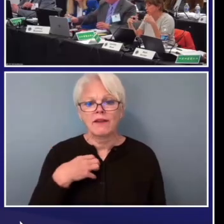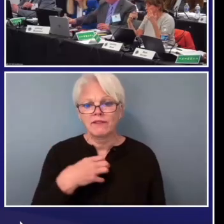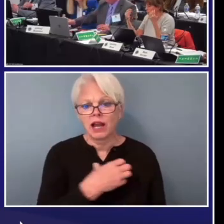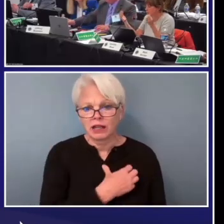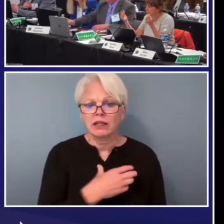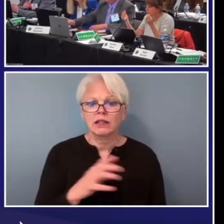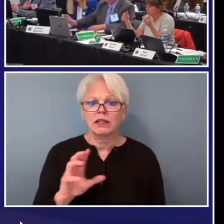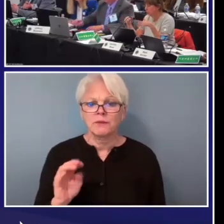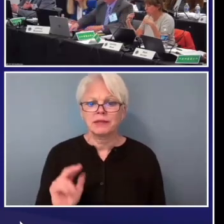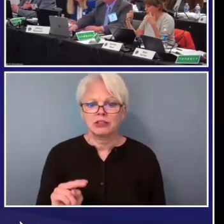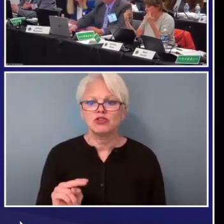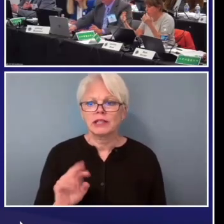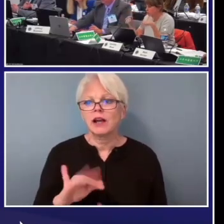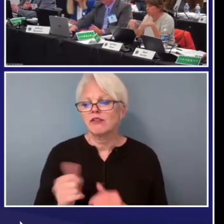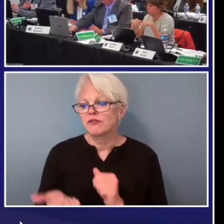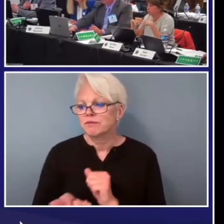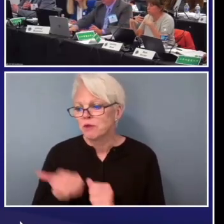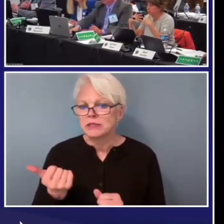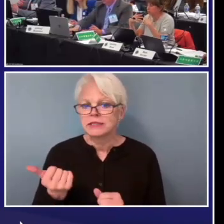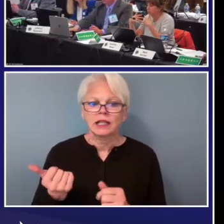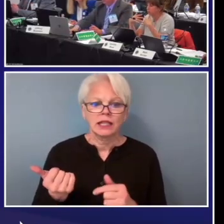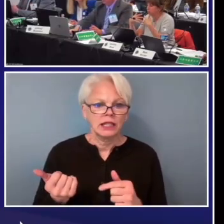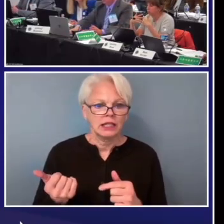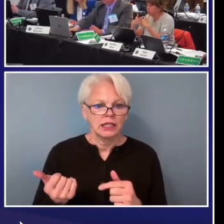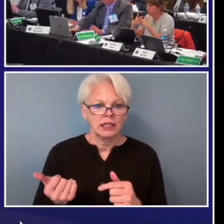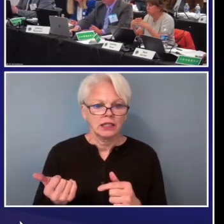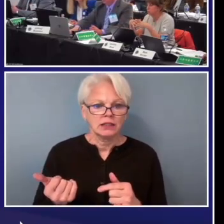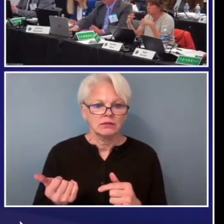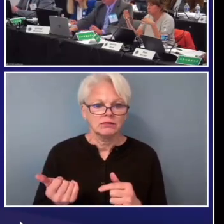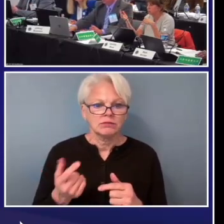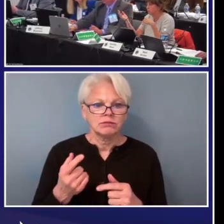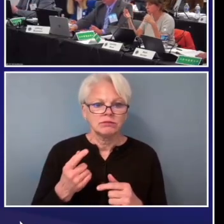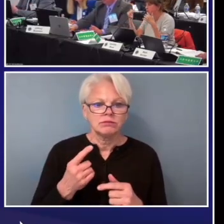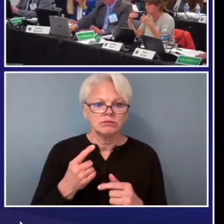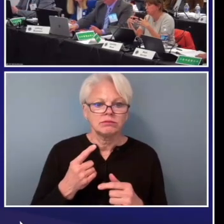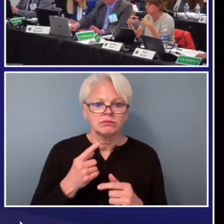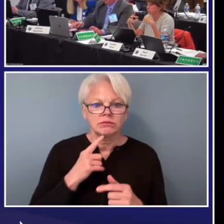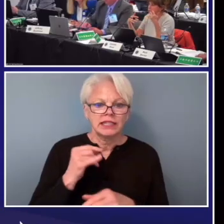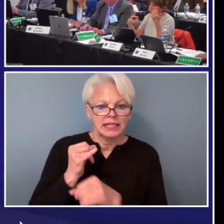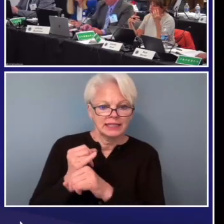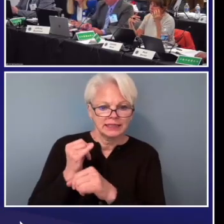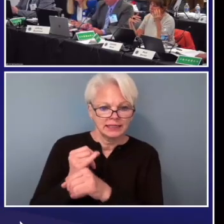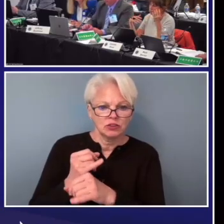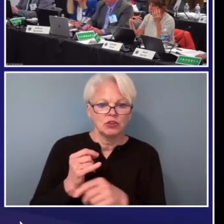um, mostly or at least a good chunk being, um, the institutions, if an institutions, um,